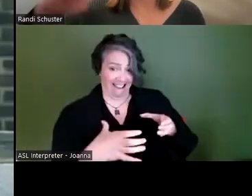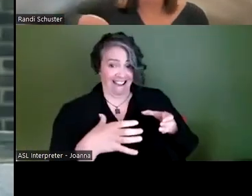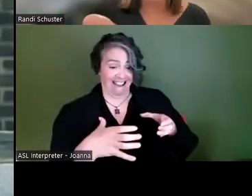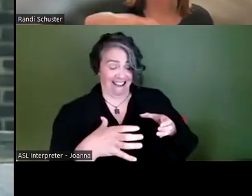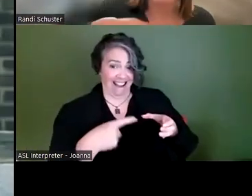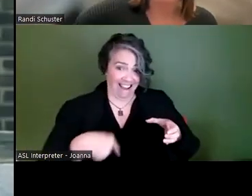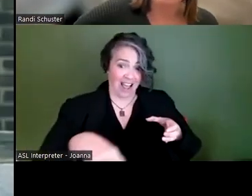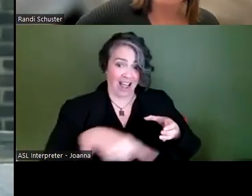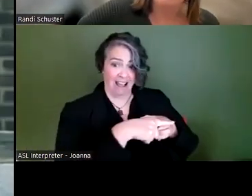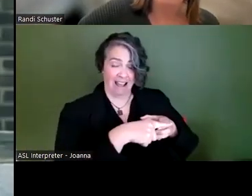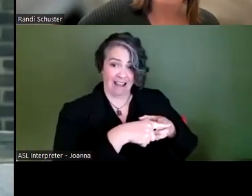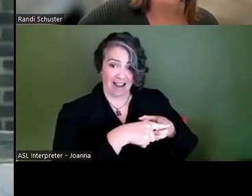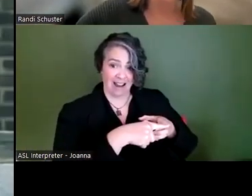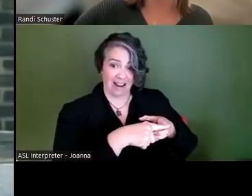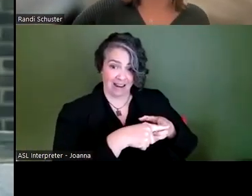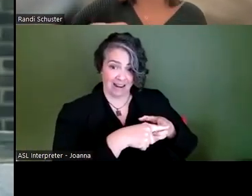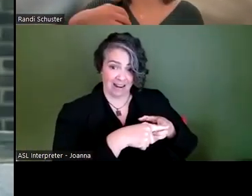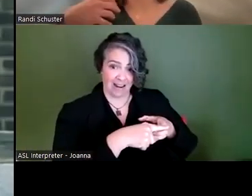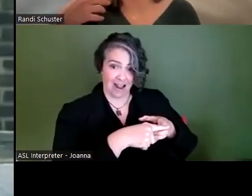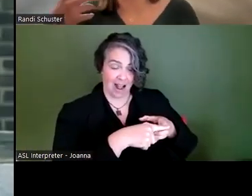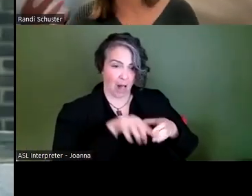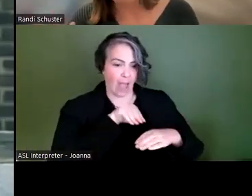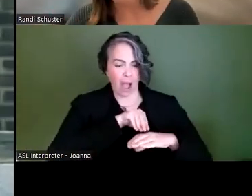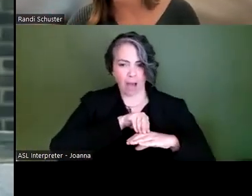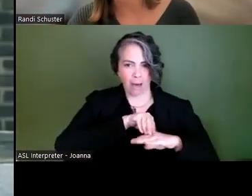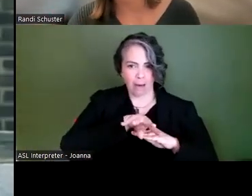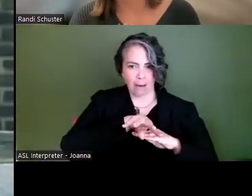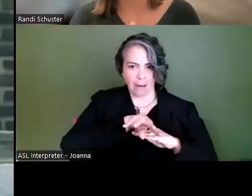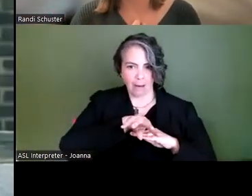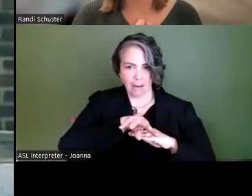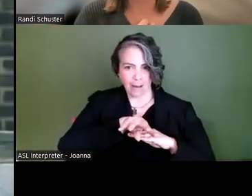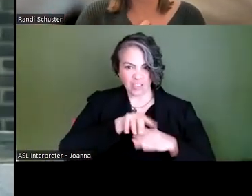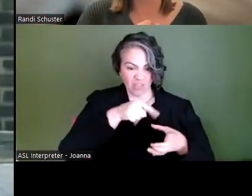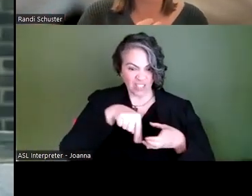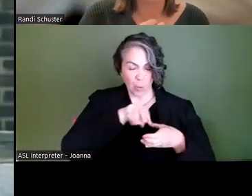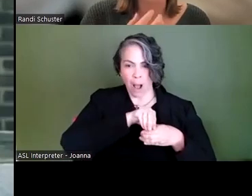kids who are receiving interventions report increases in knowledge, decreases - uh -